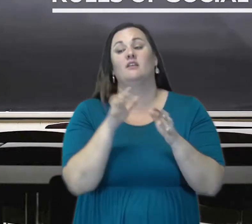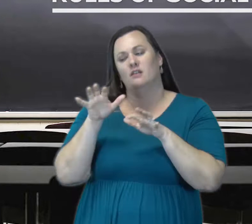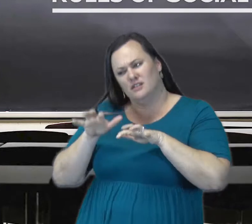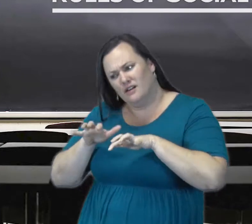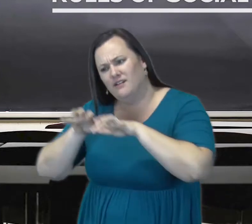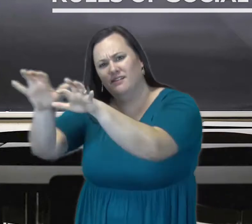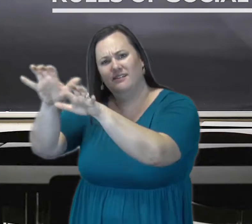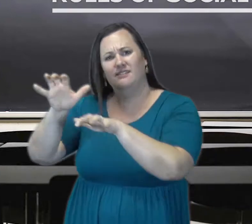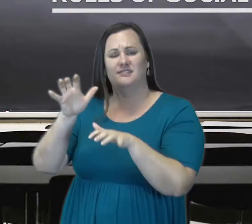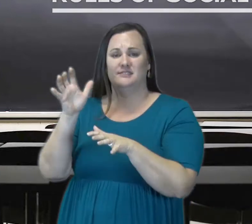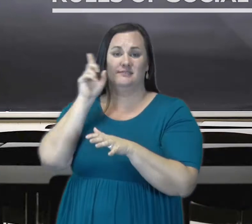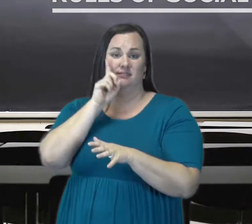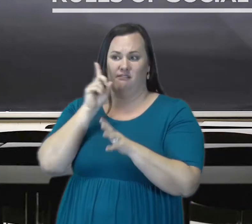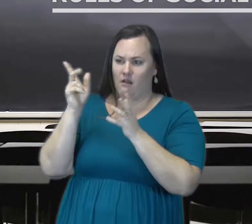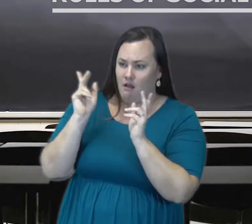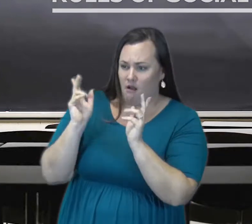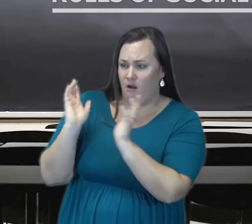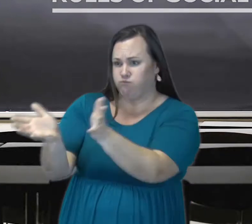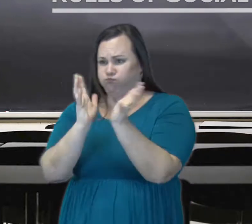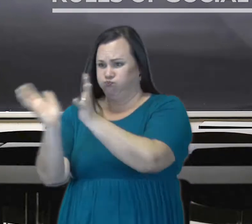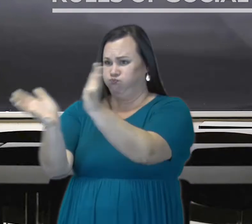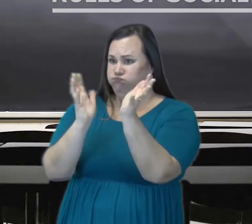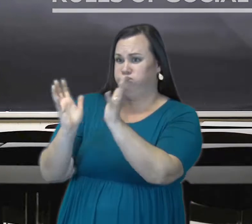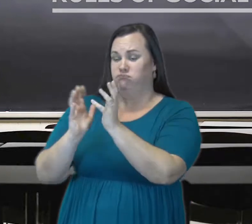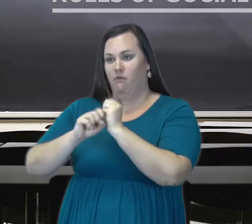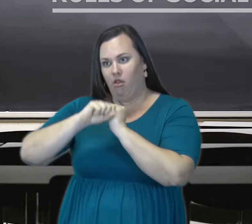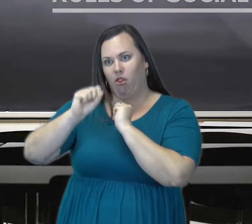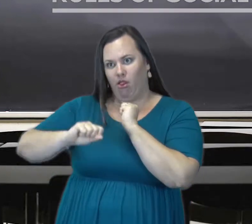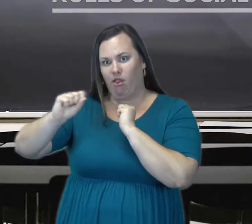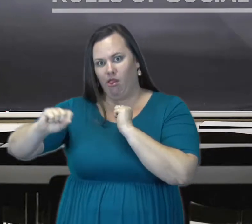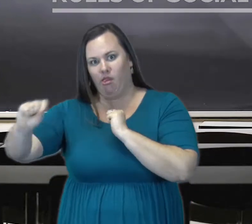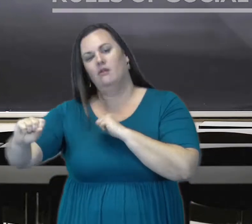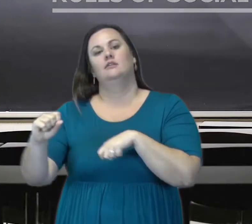other and be very short in a large group of deaf individuals it's an extended